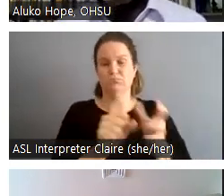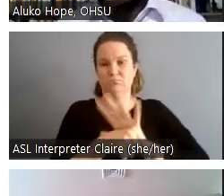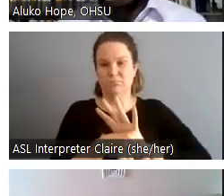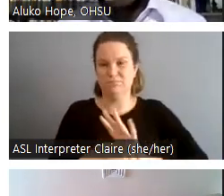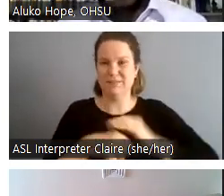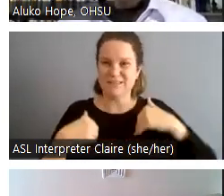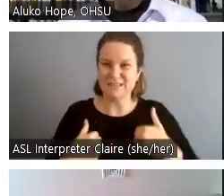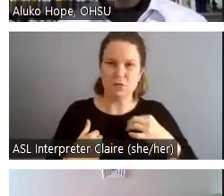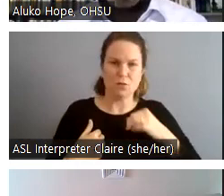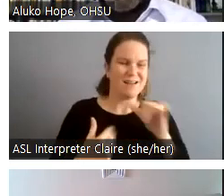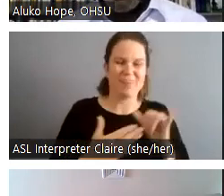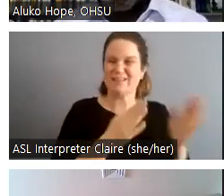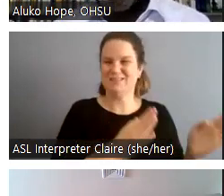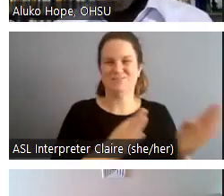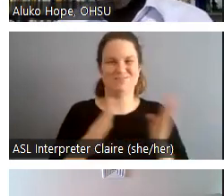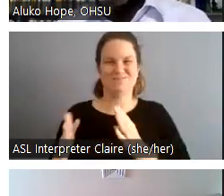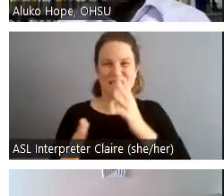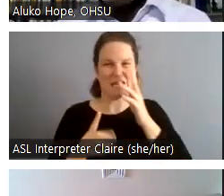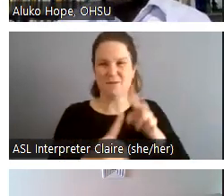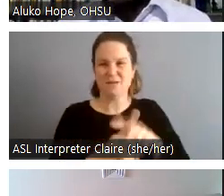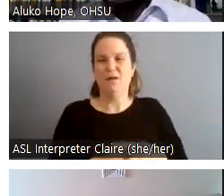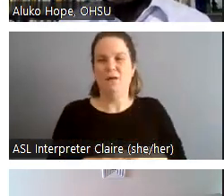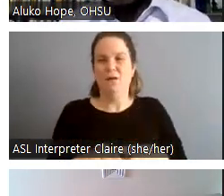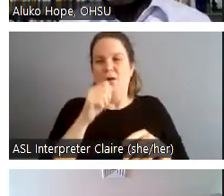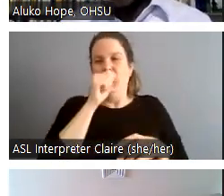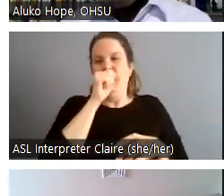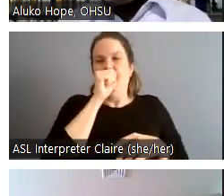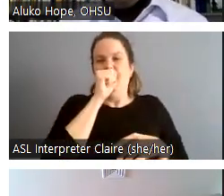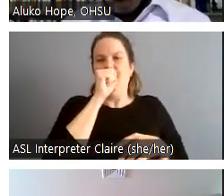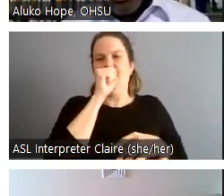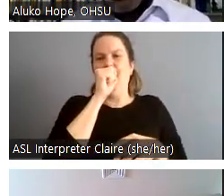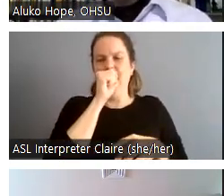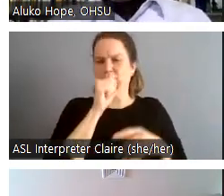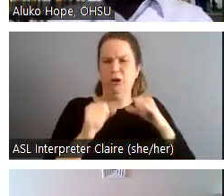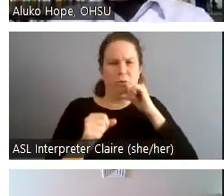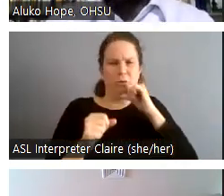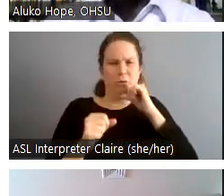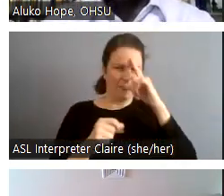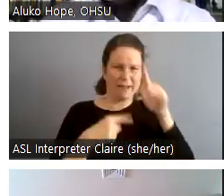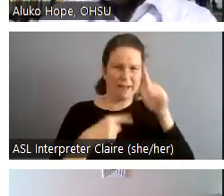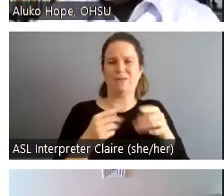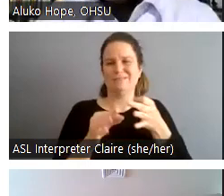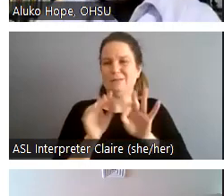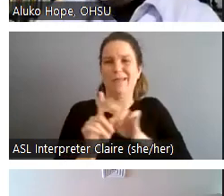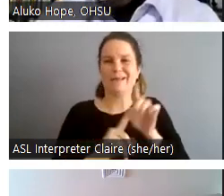think we've moved away from thinking of race and social, race in that way. And